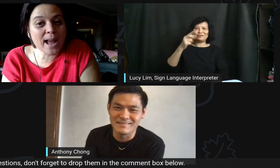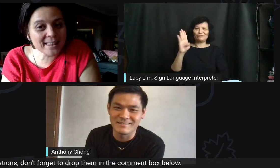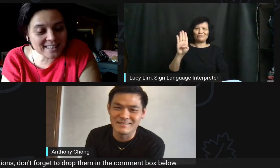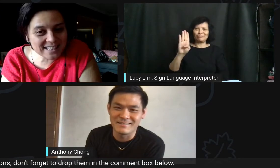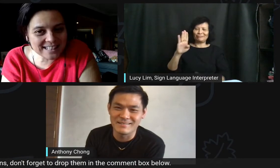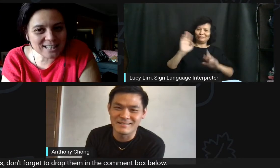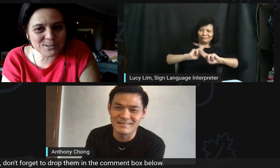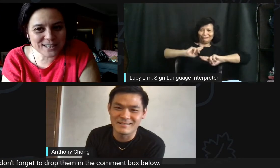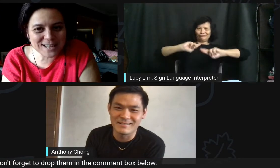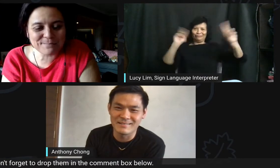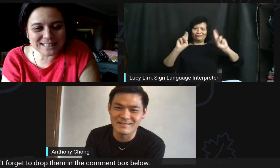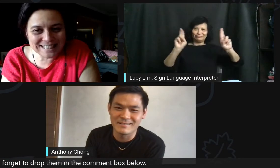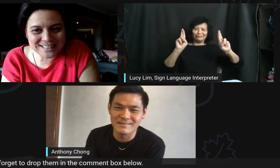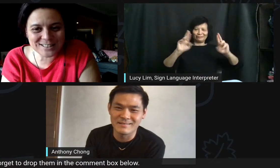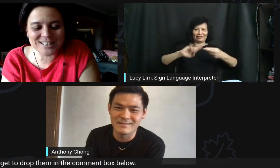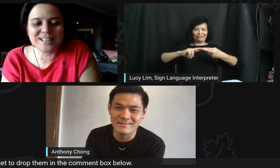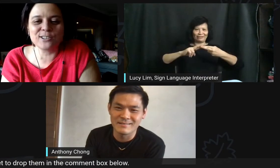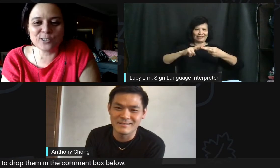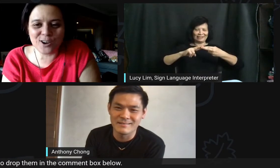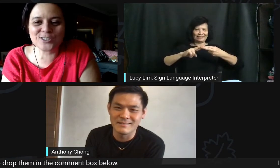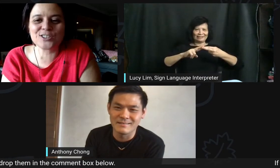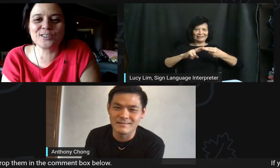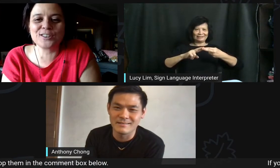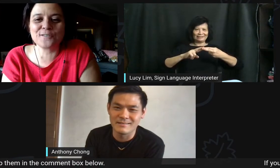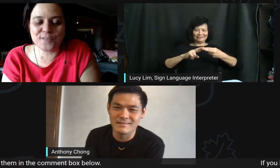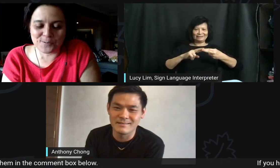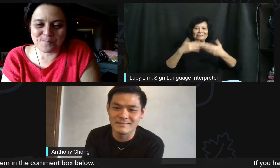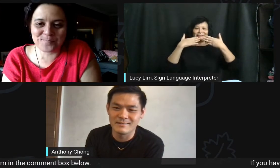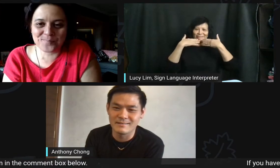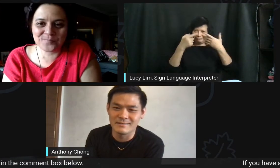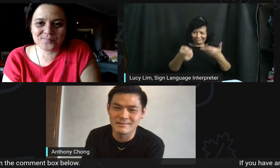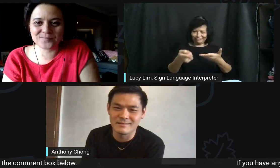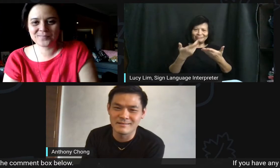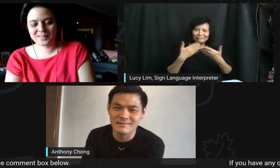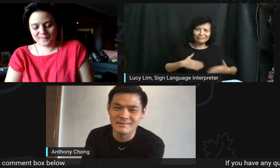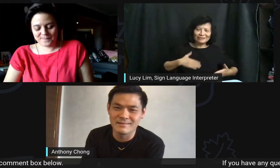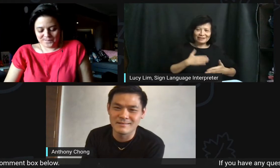So Anthony, can you again please launch the film?